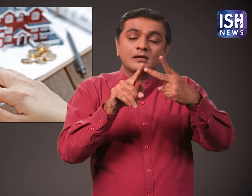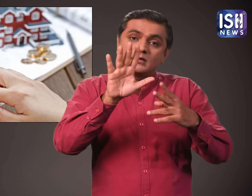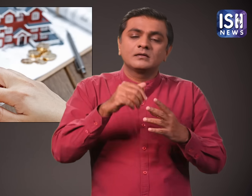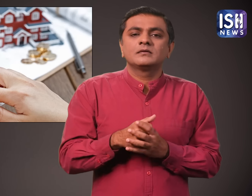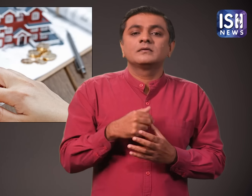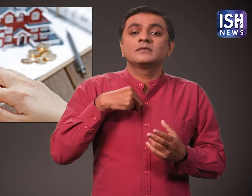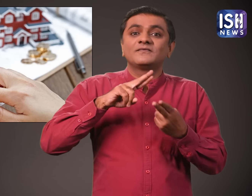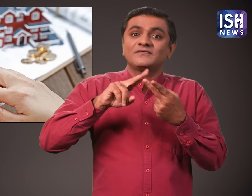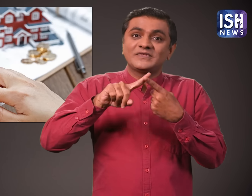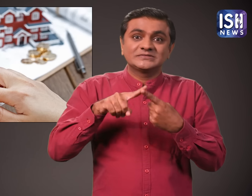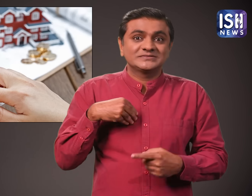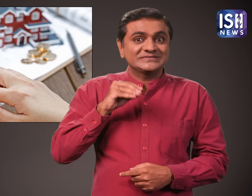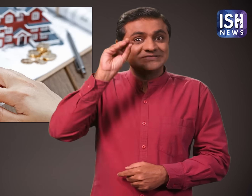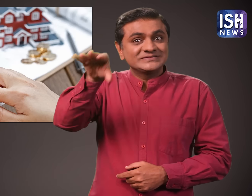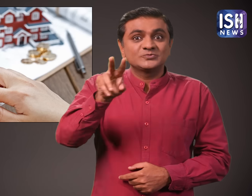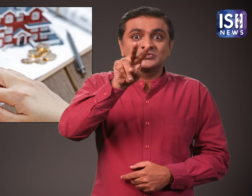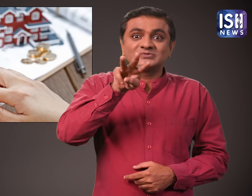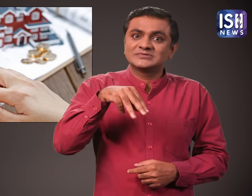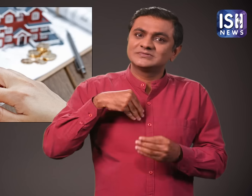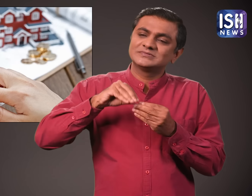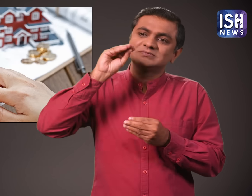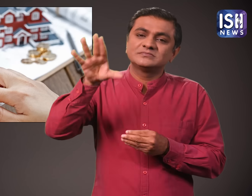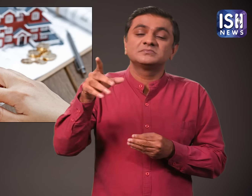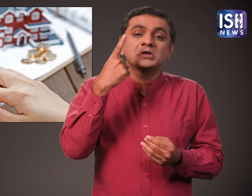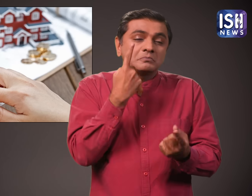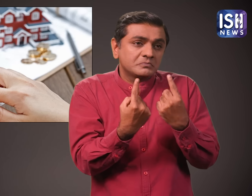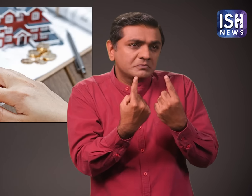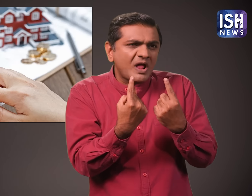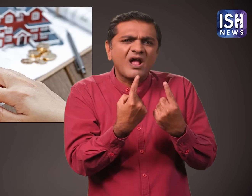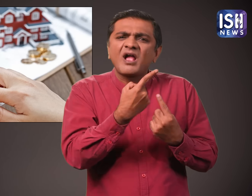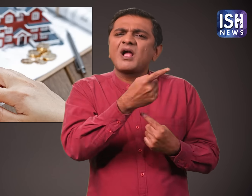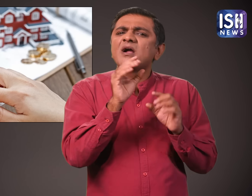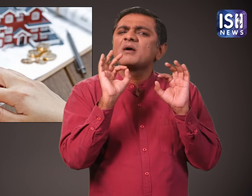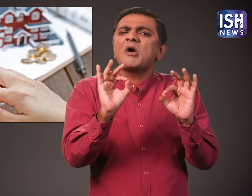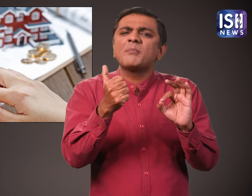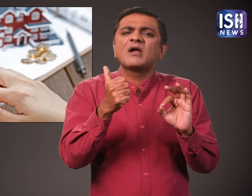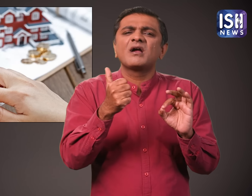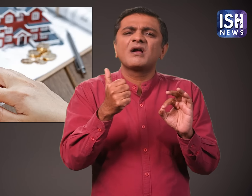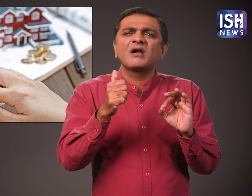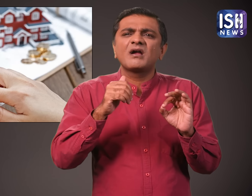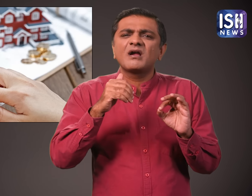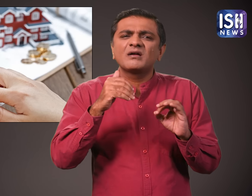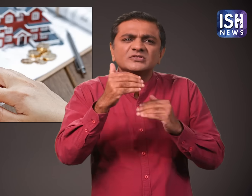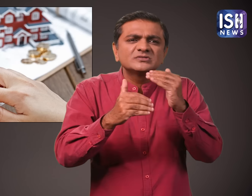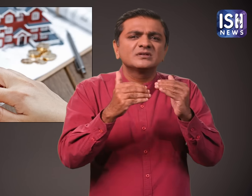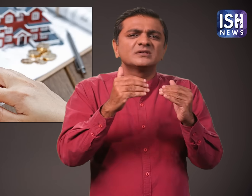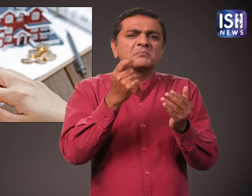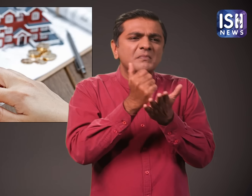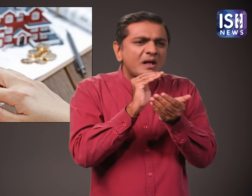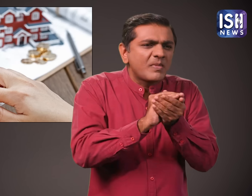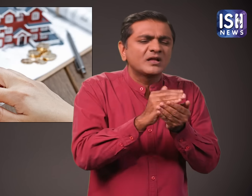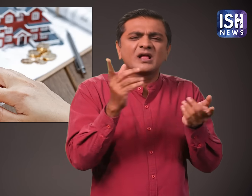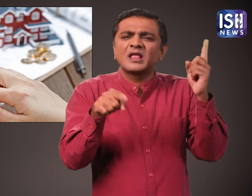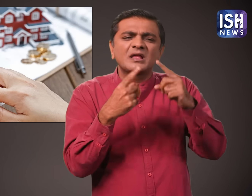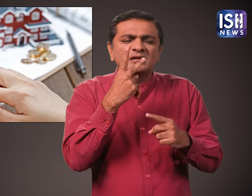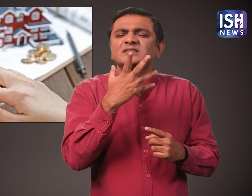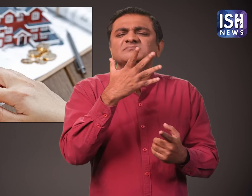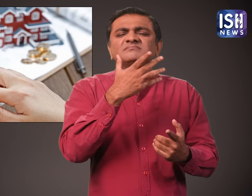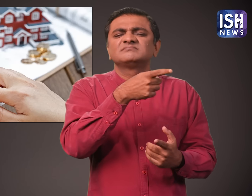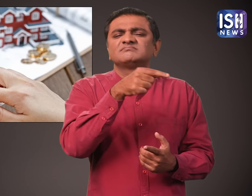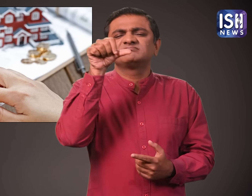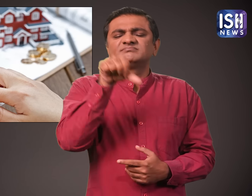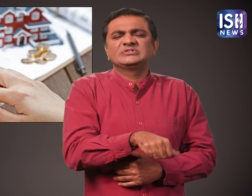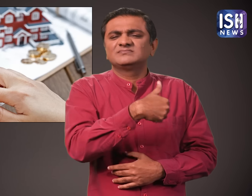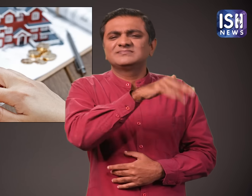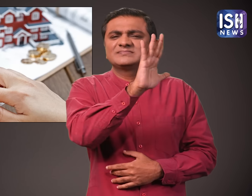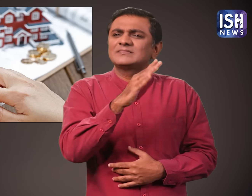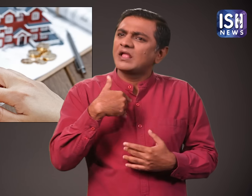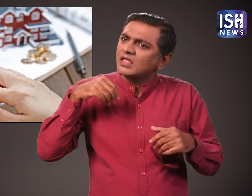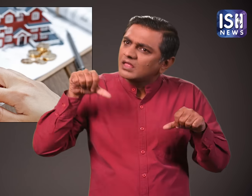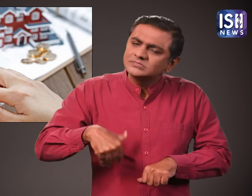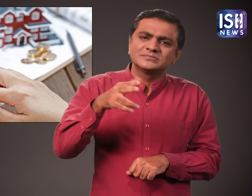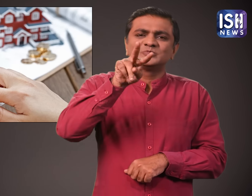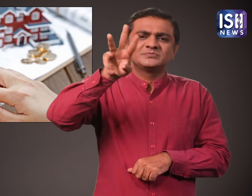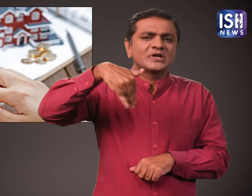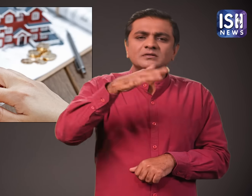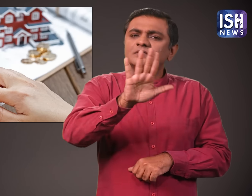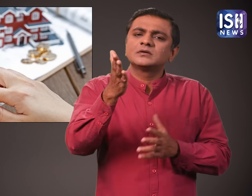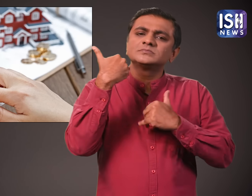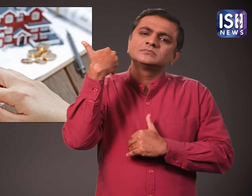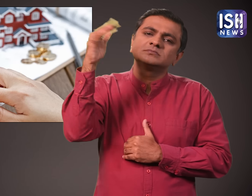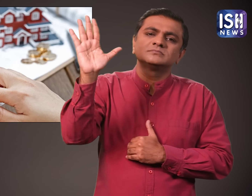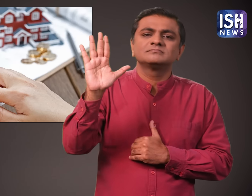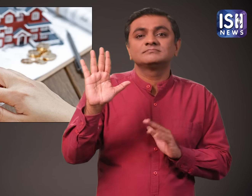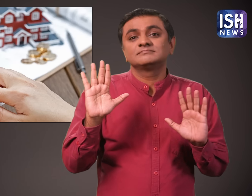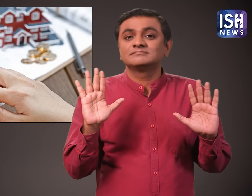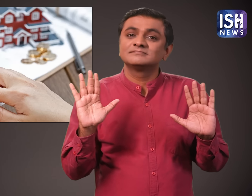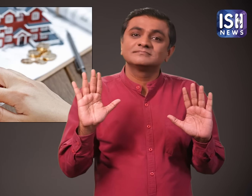2. If your loan is rejected, and you have already paid the fee, the fee will be non-refundable.